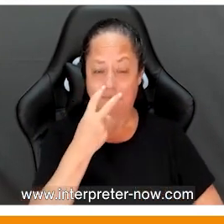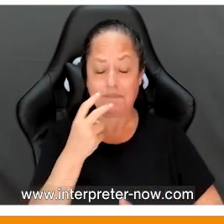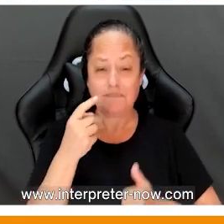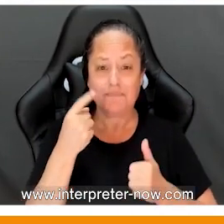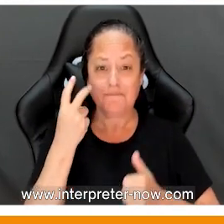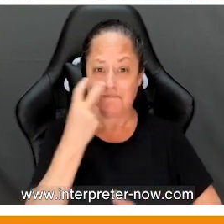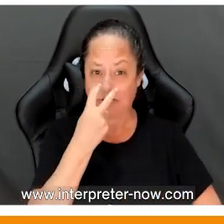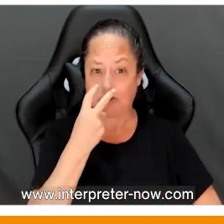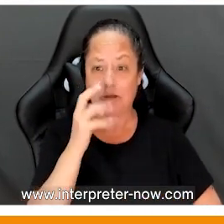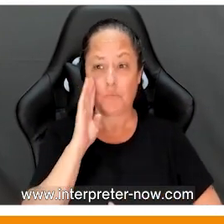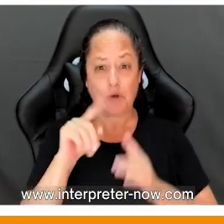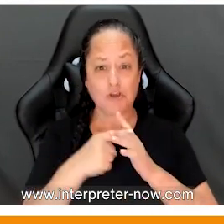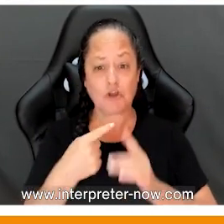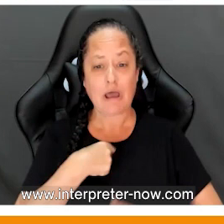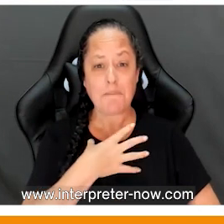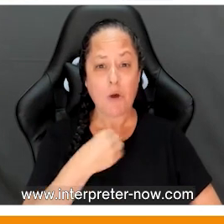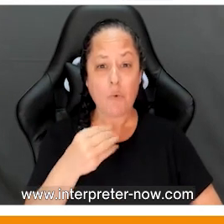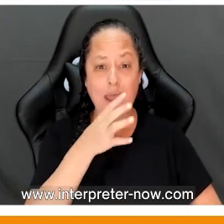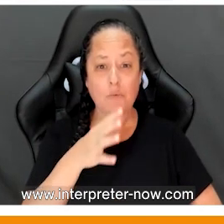I can start. I’m a White woman.